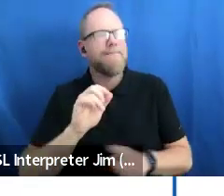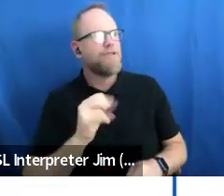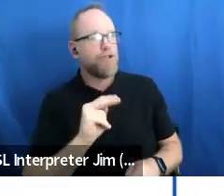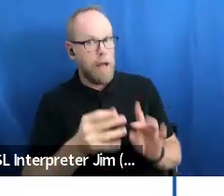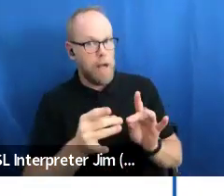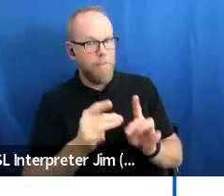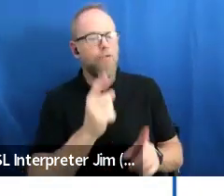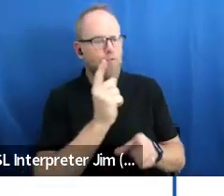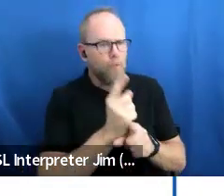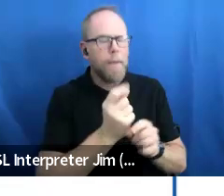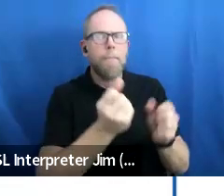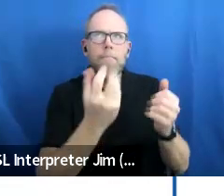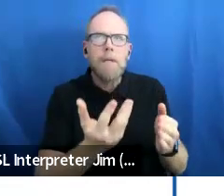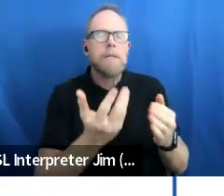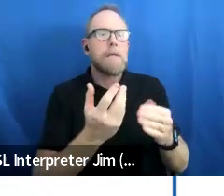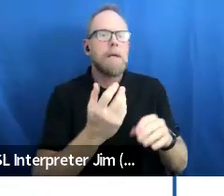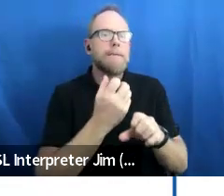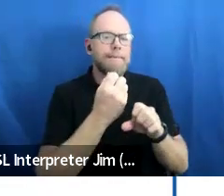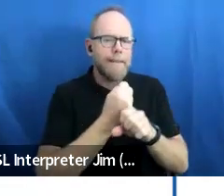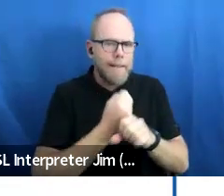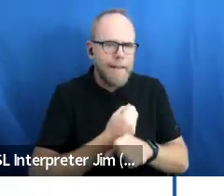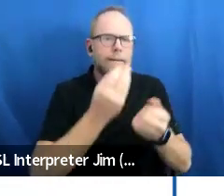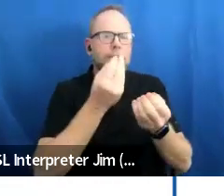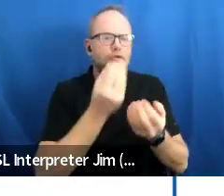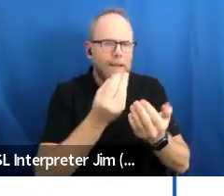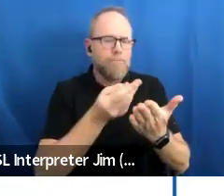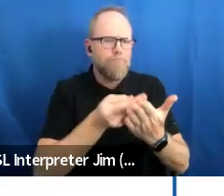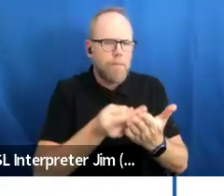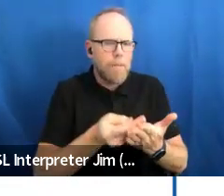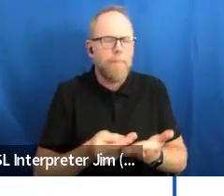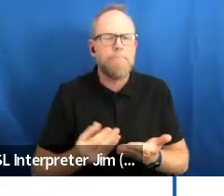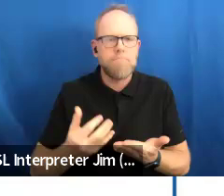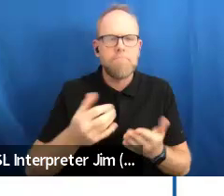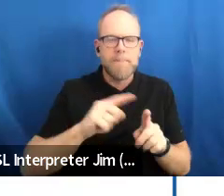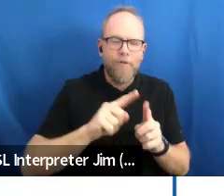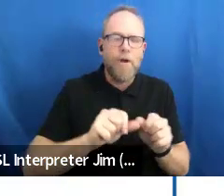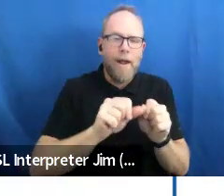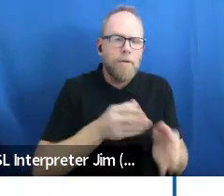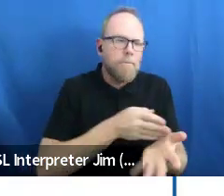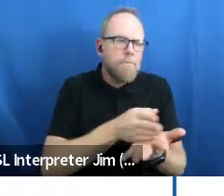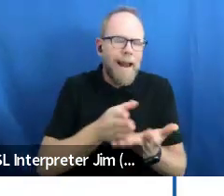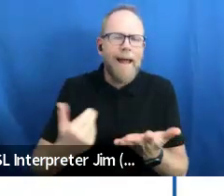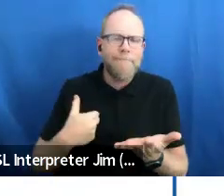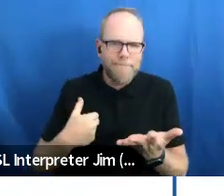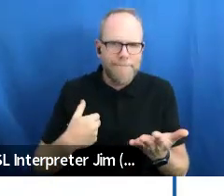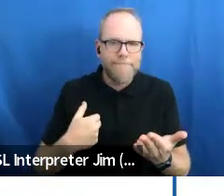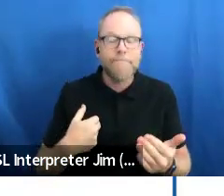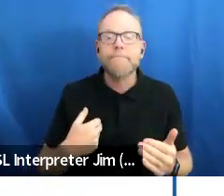out there on different areas. So -- okay. So next one, Gabe? GABE: All right.